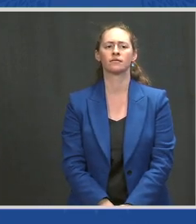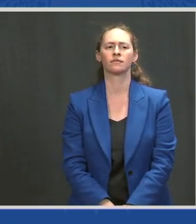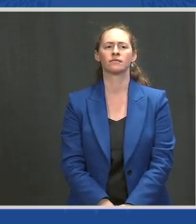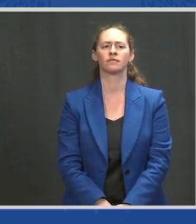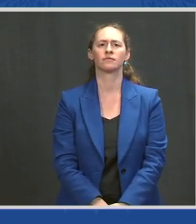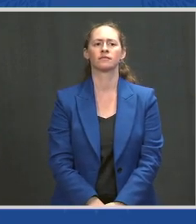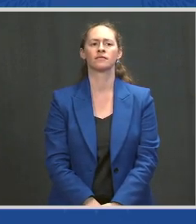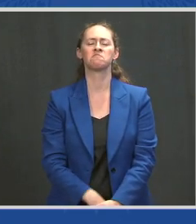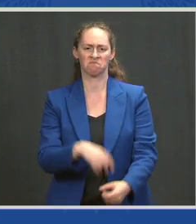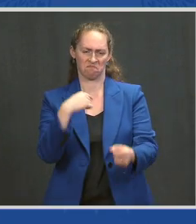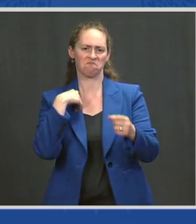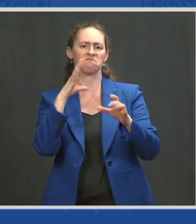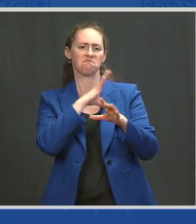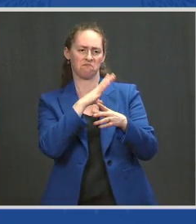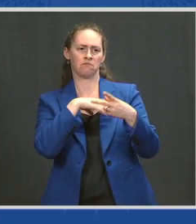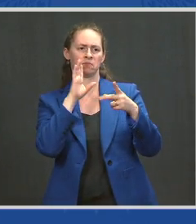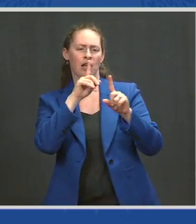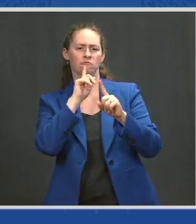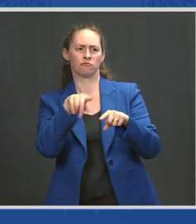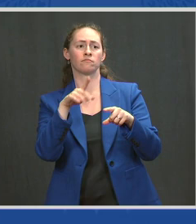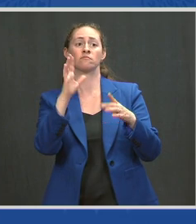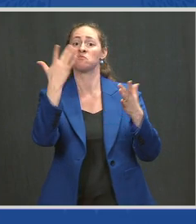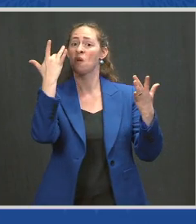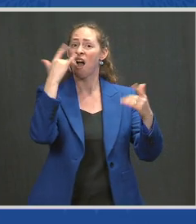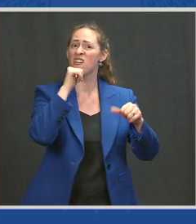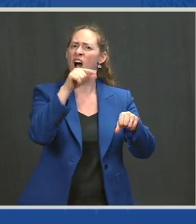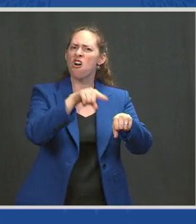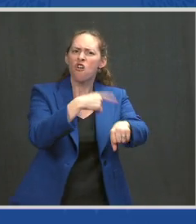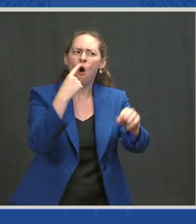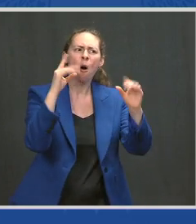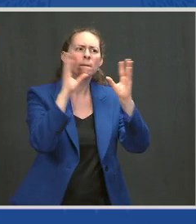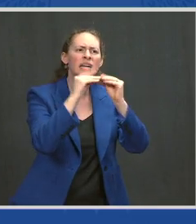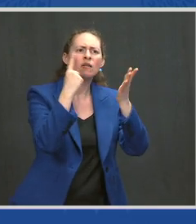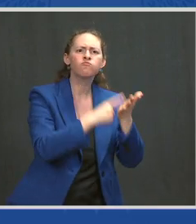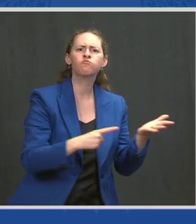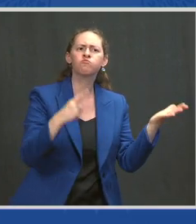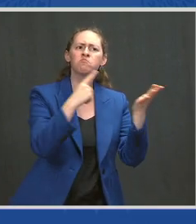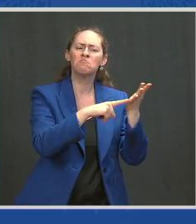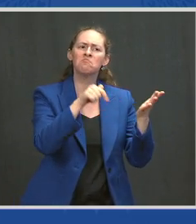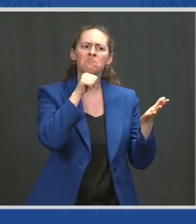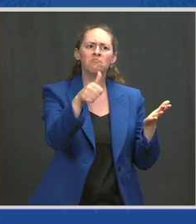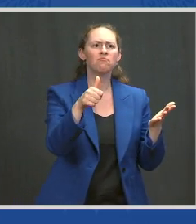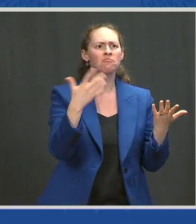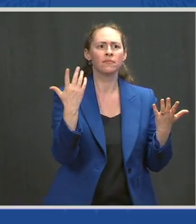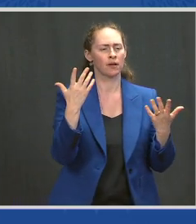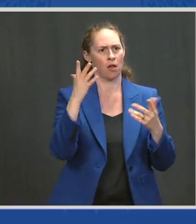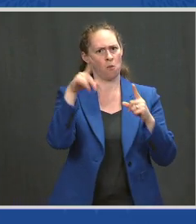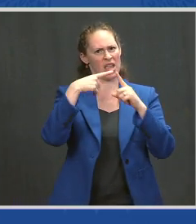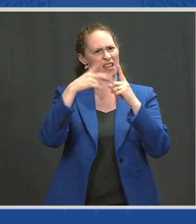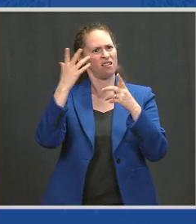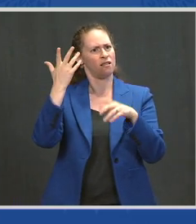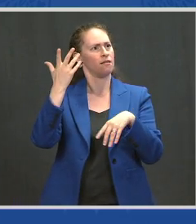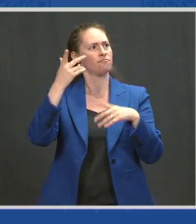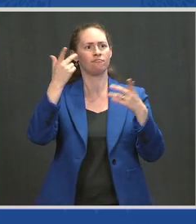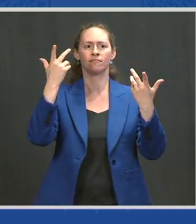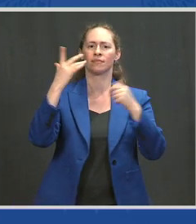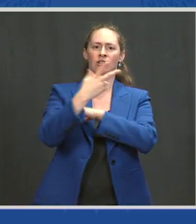The reason it didn't go longer is: When is the last time two heads of state have spent over two hours in direct conversation